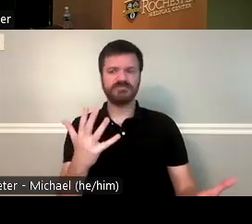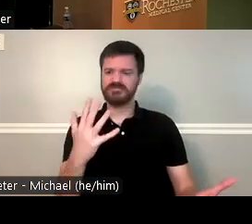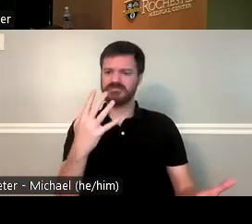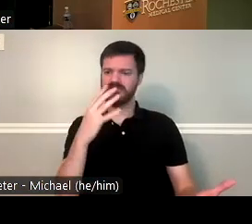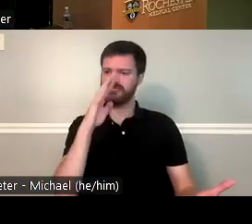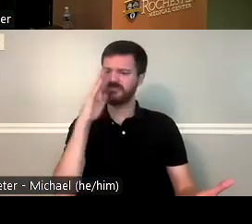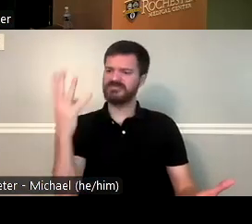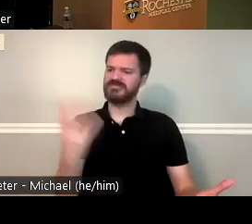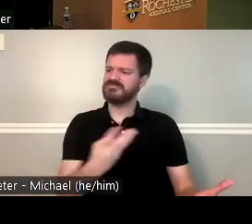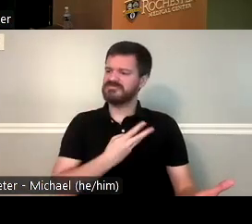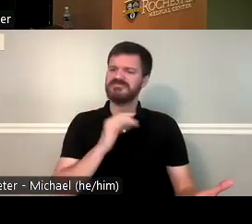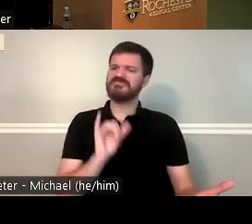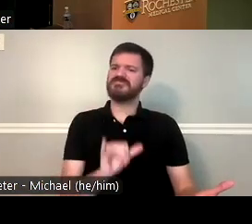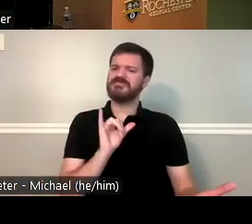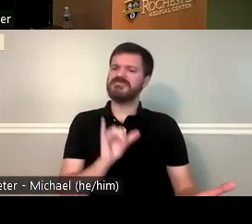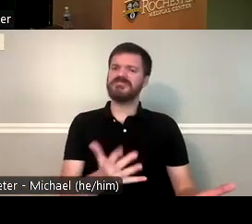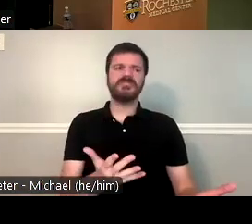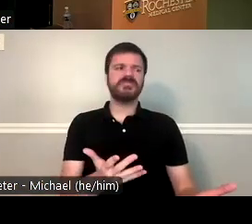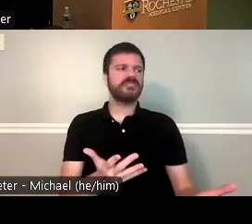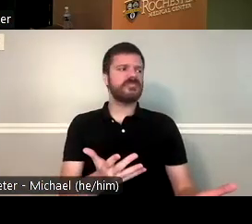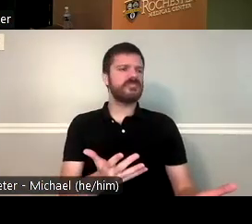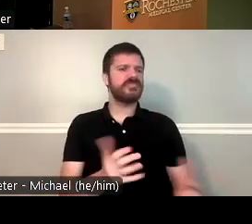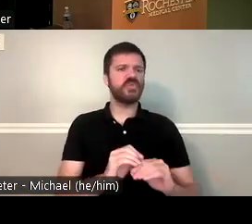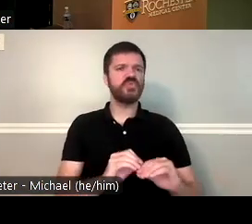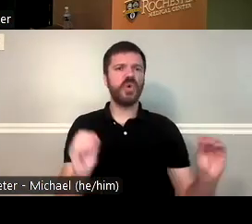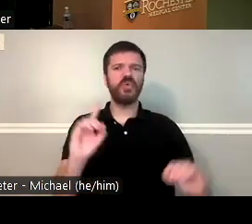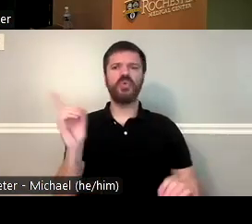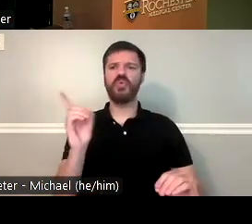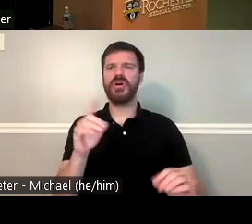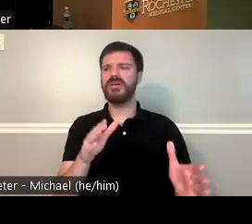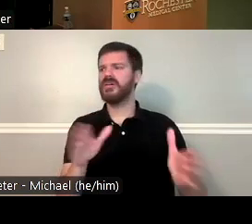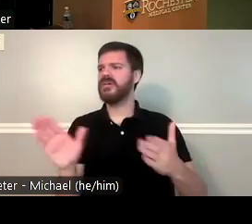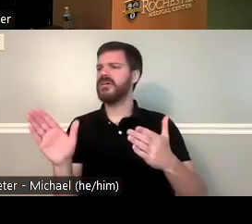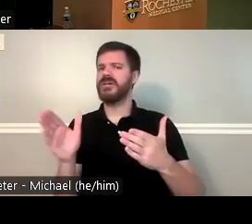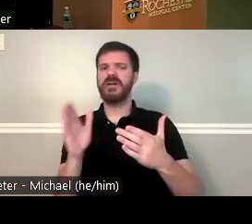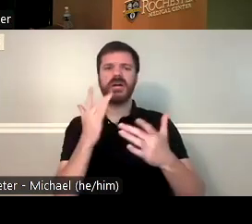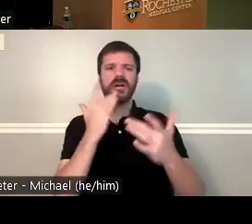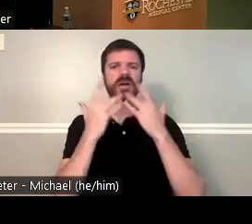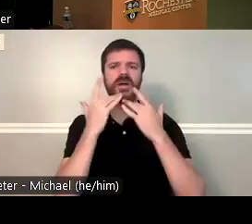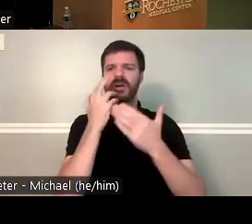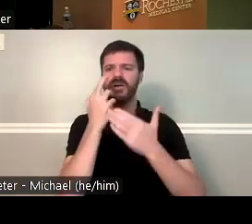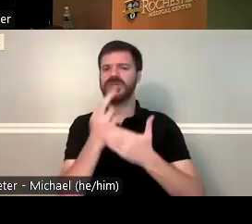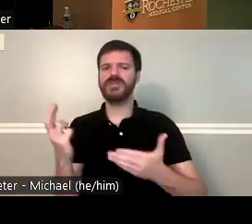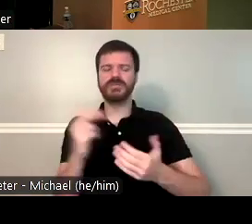being uh uh having nowhere to turn or the lack of resources for other families they